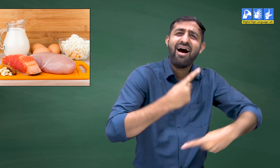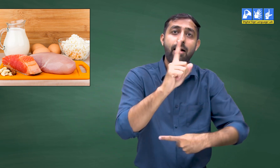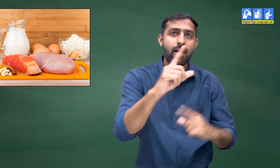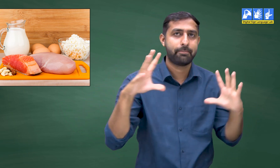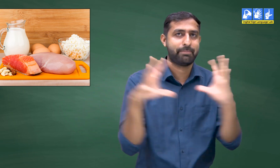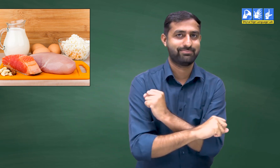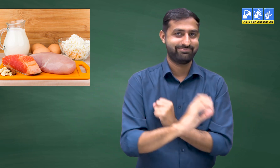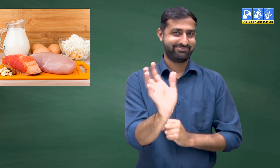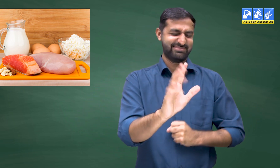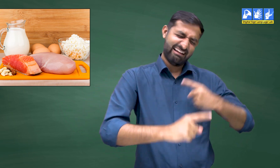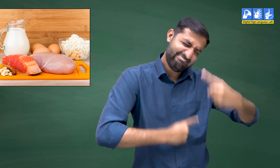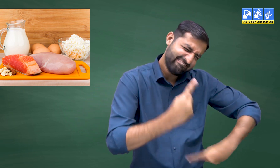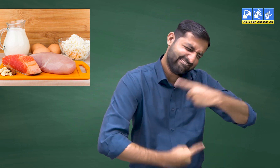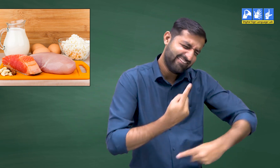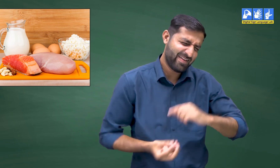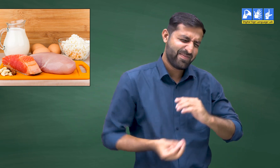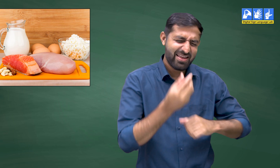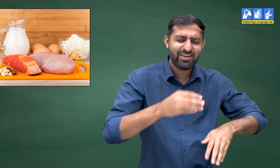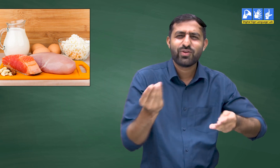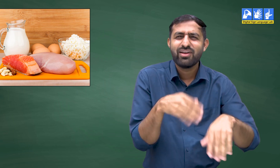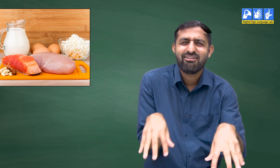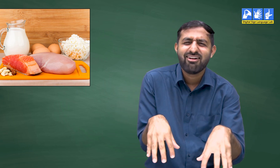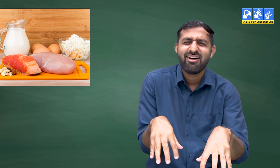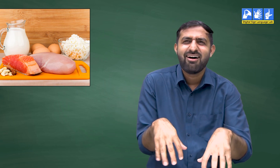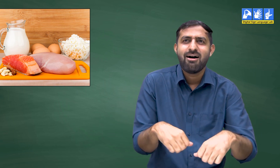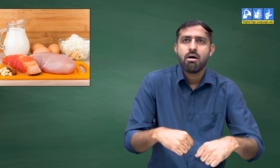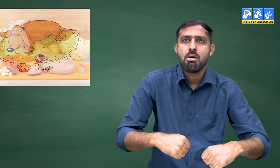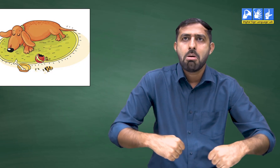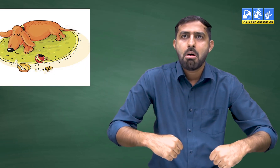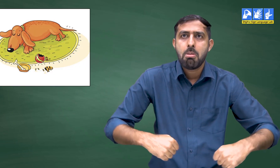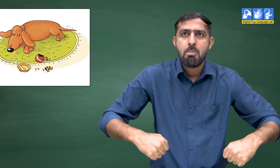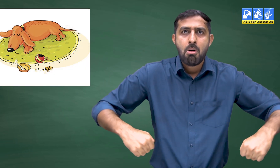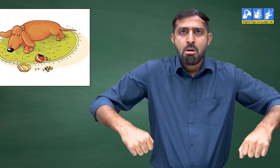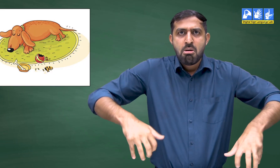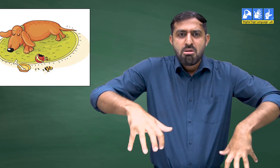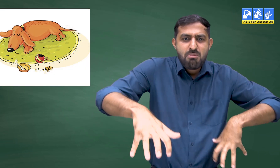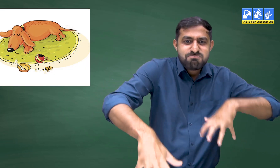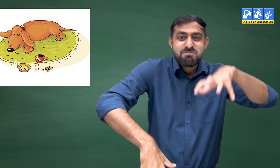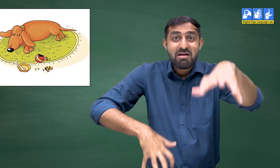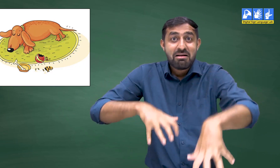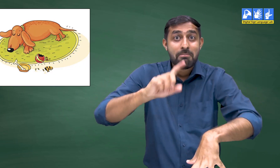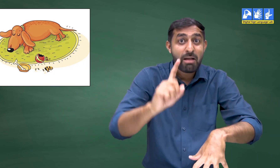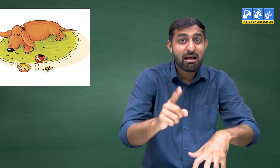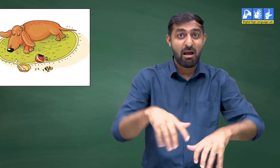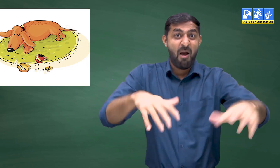And this happened every day. She never missed a chance in feeding him. Tricki on the other hand started increasing in size.